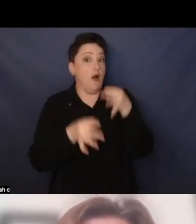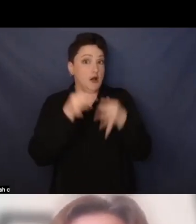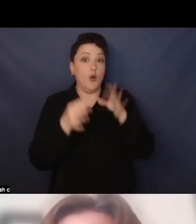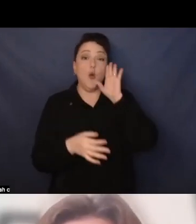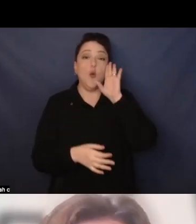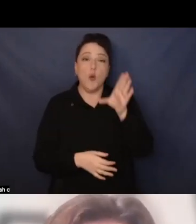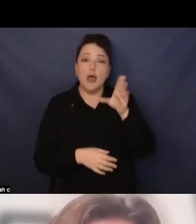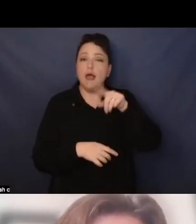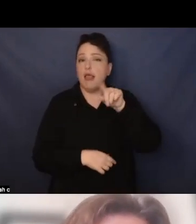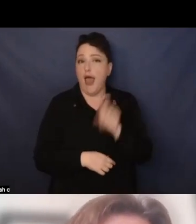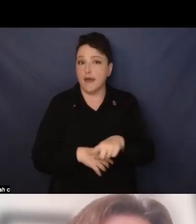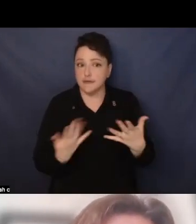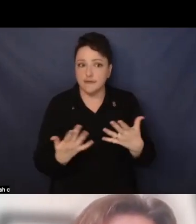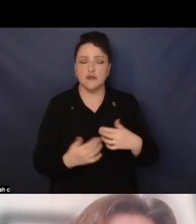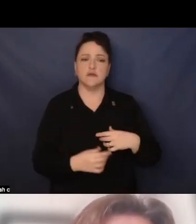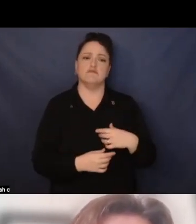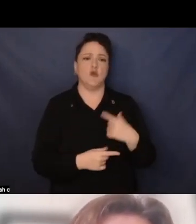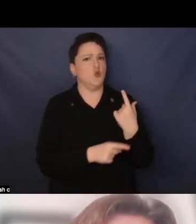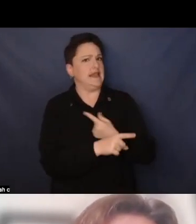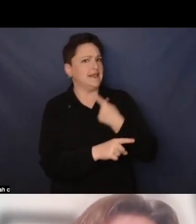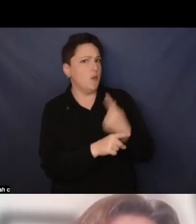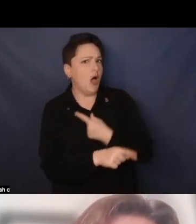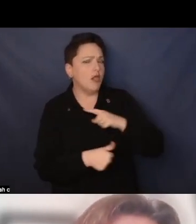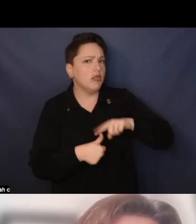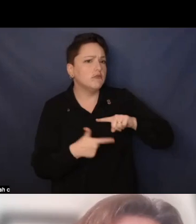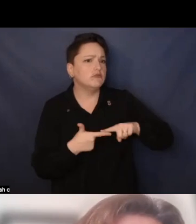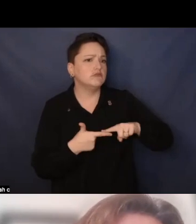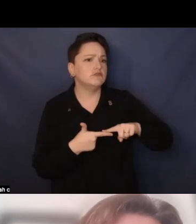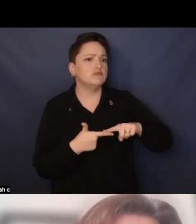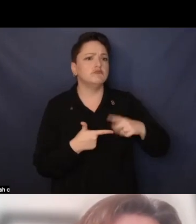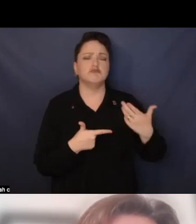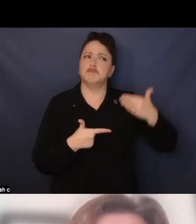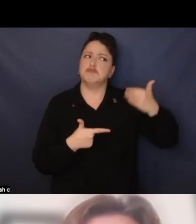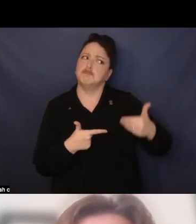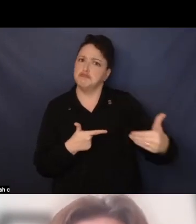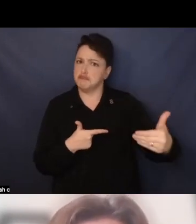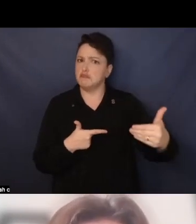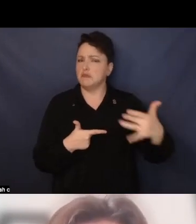that is ordinarily done? And they will also think, well, even if it's not ordinary, is it justified